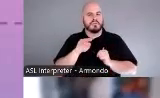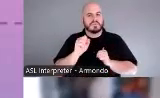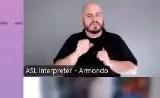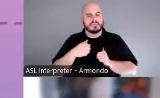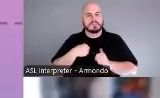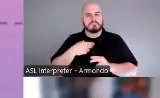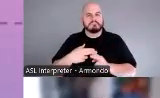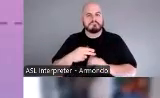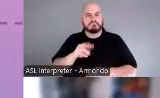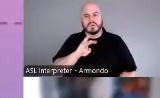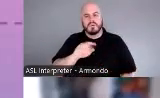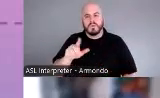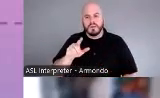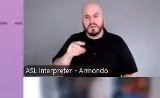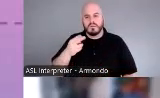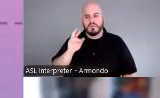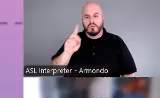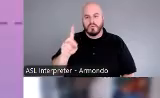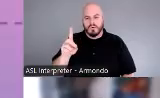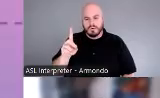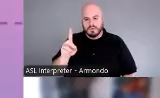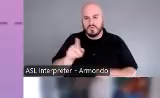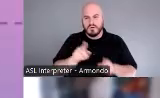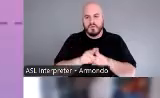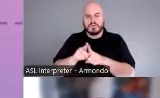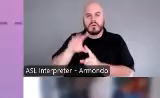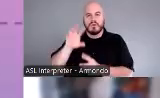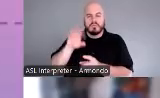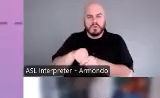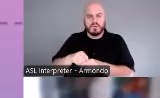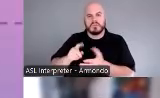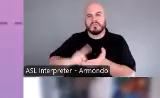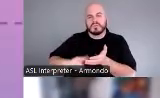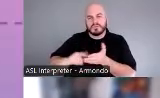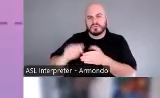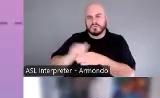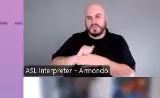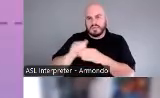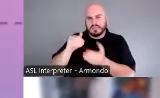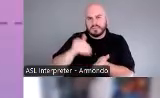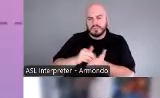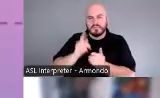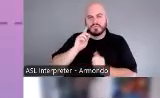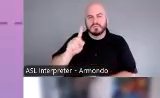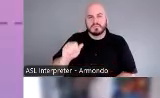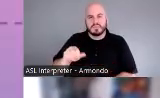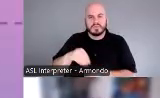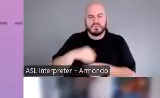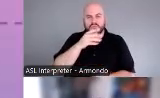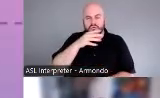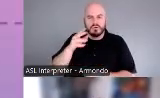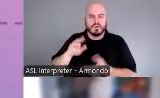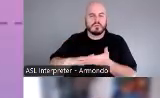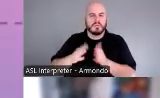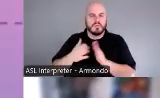Yeah, my name is Will Hoard. I am also part of the Research and Training Center on Disability and Rural Communities at the University of Montana.